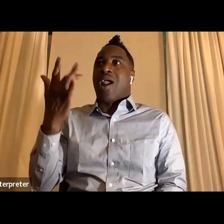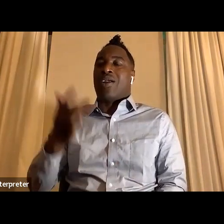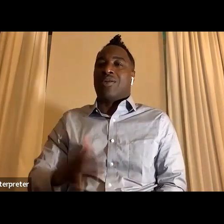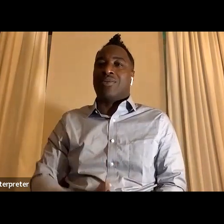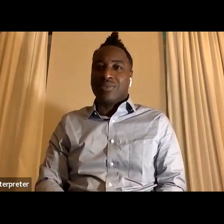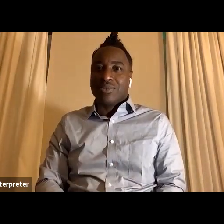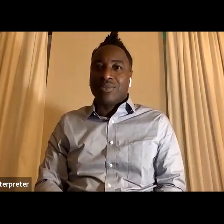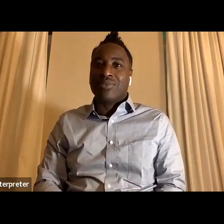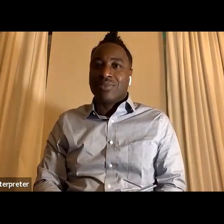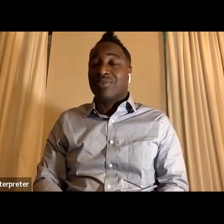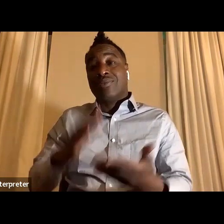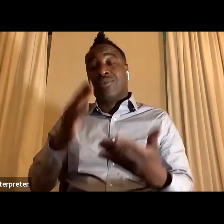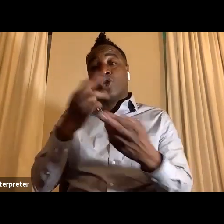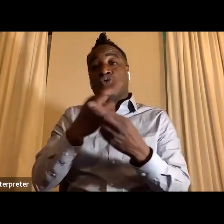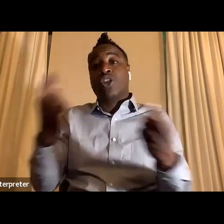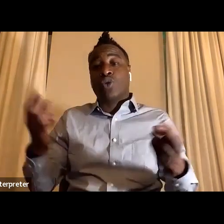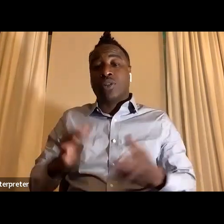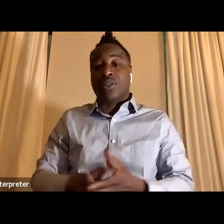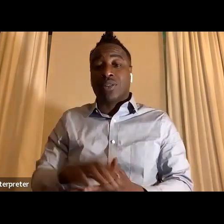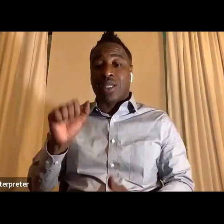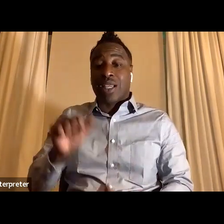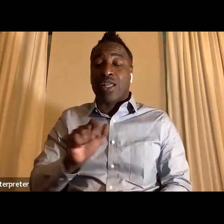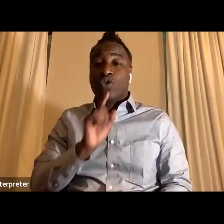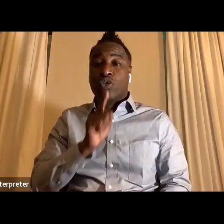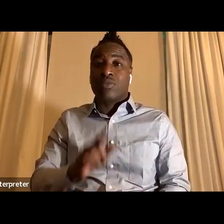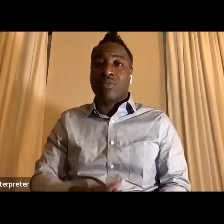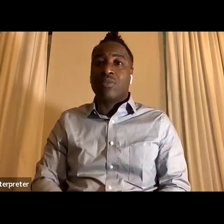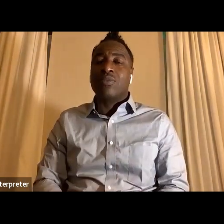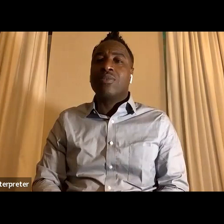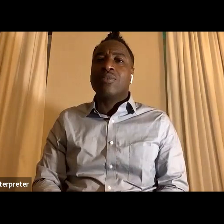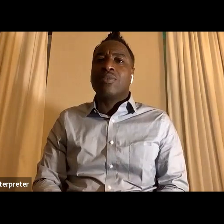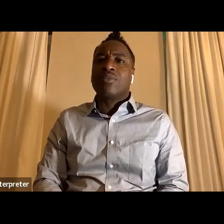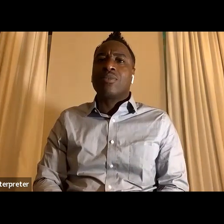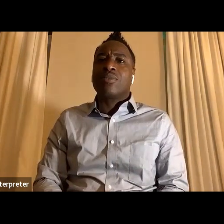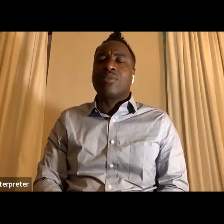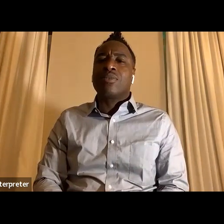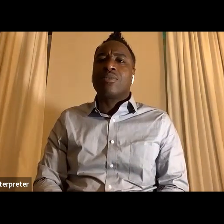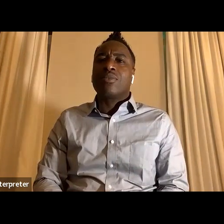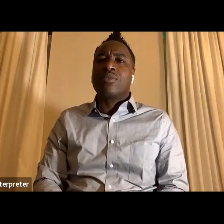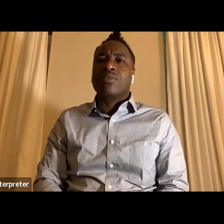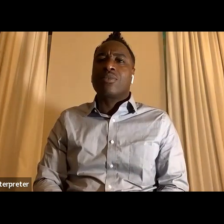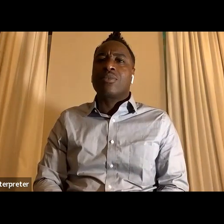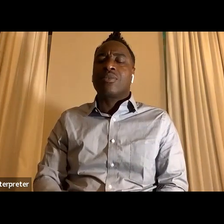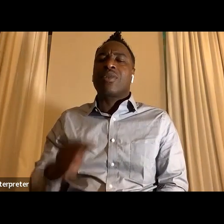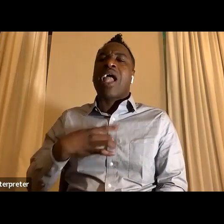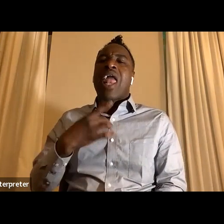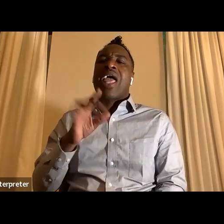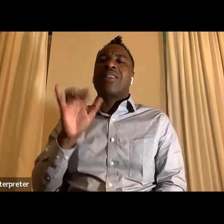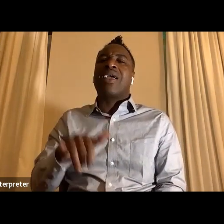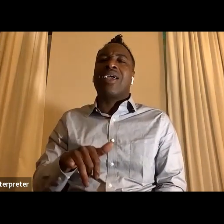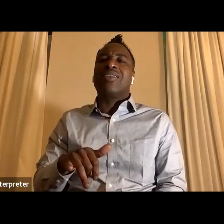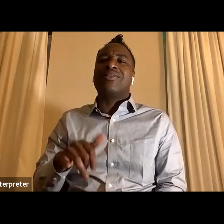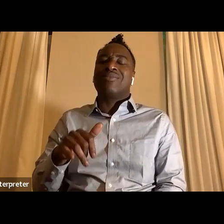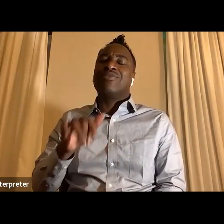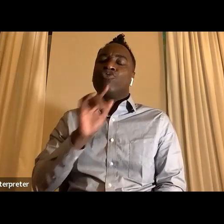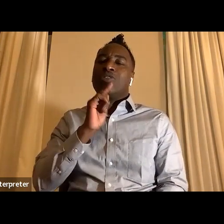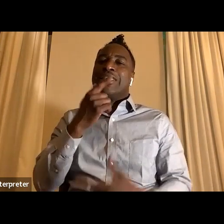Yeah, yeah, that's true. And yeah, I just, I just like that note because that was pretty interesting.